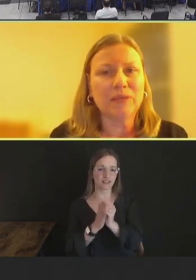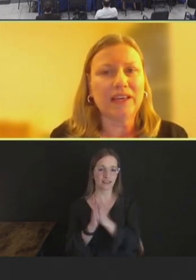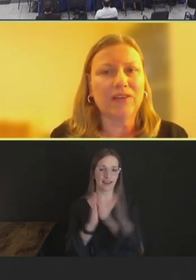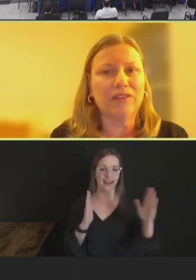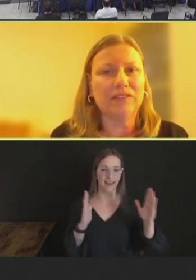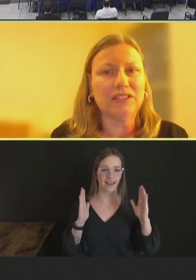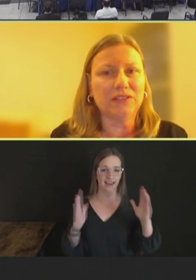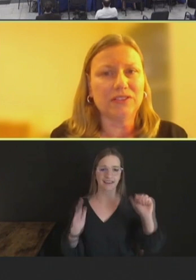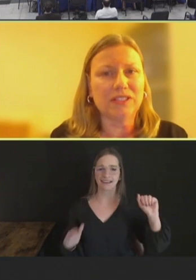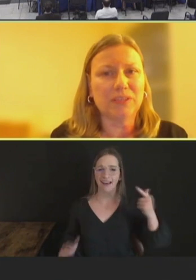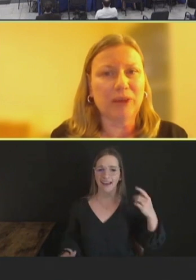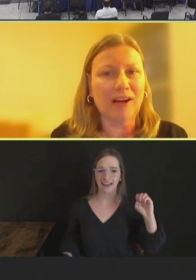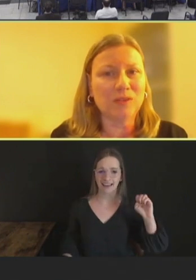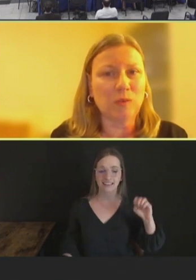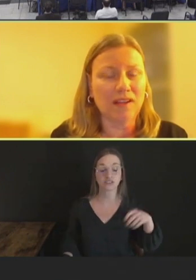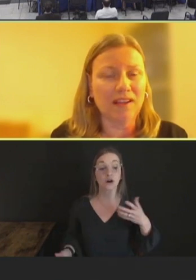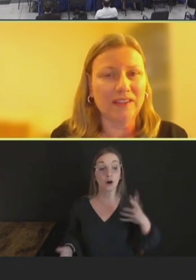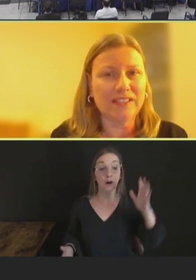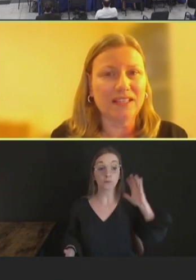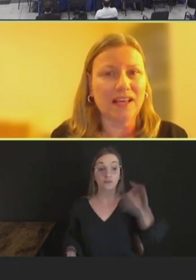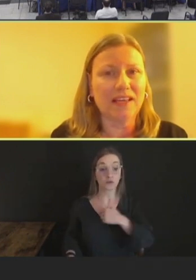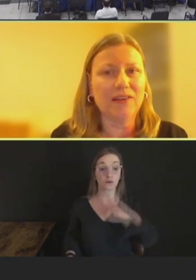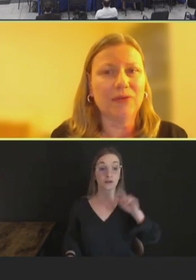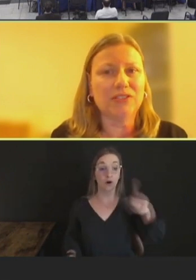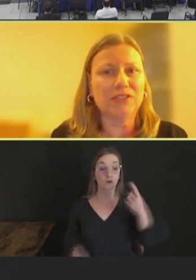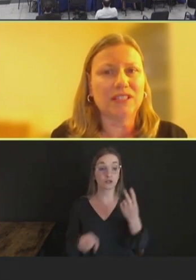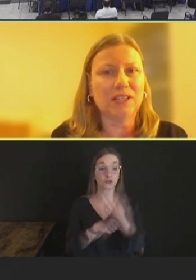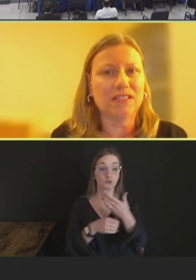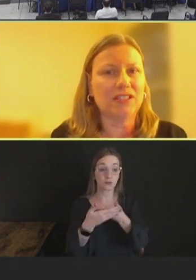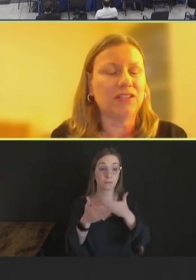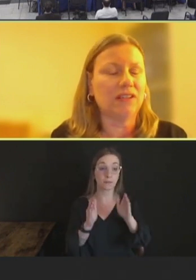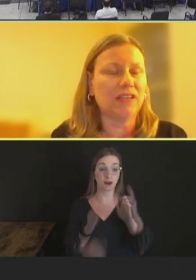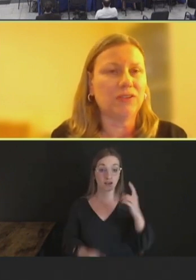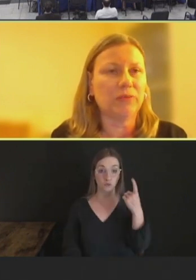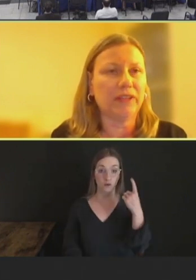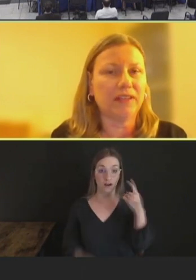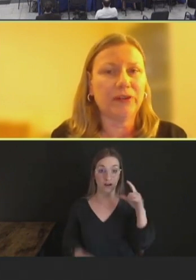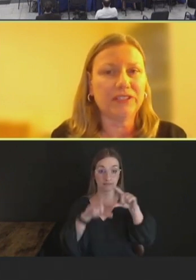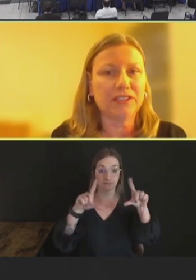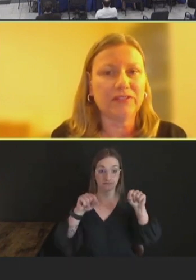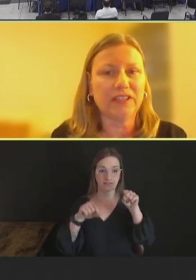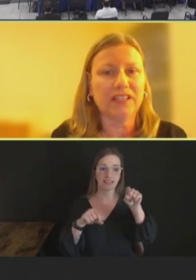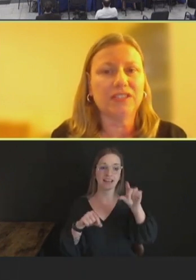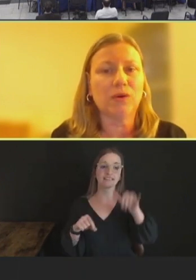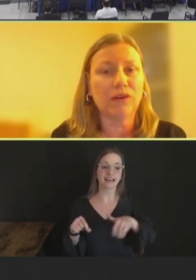we had only used box one on this slide, which is the gestational age from length birth certificates,